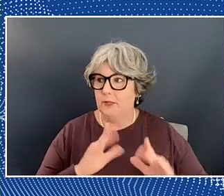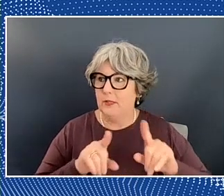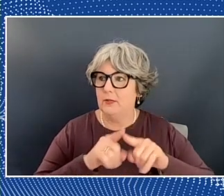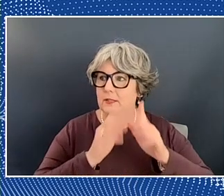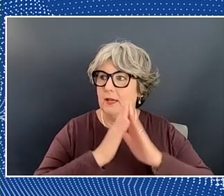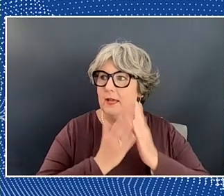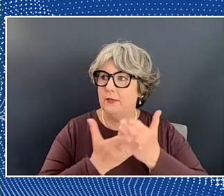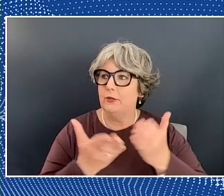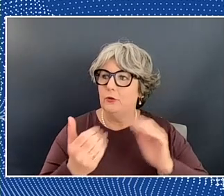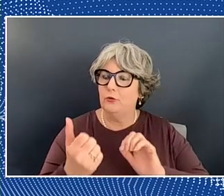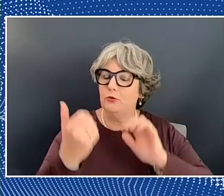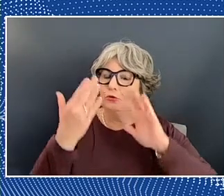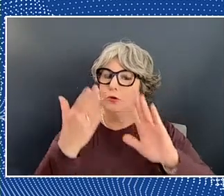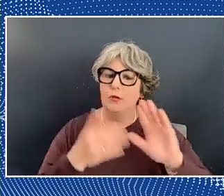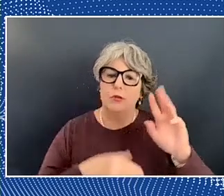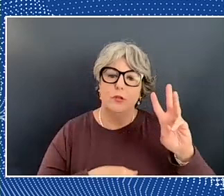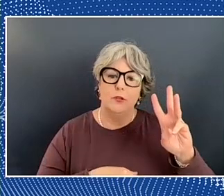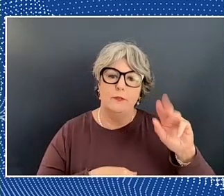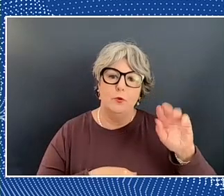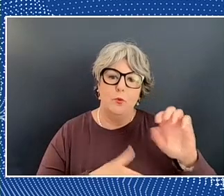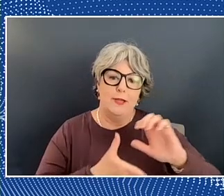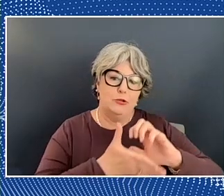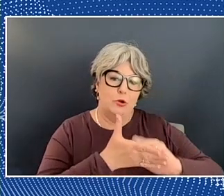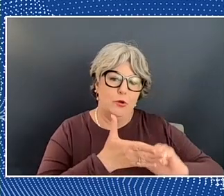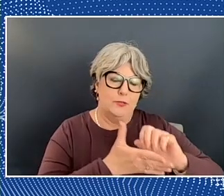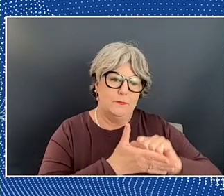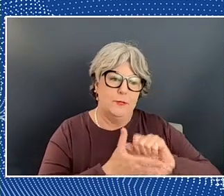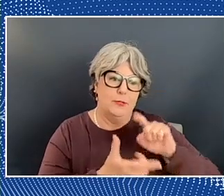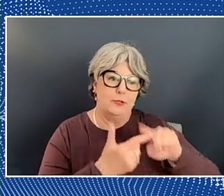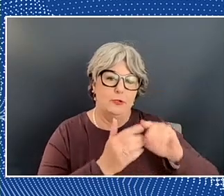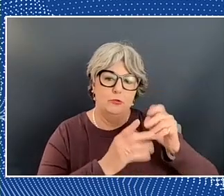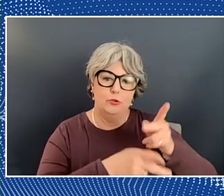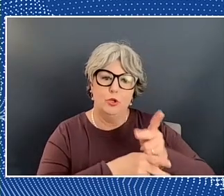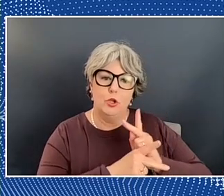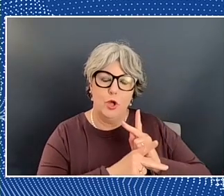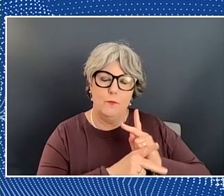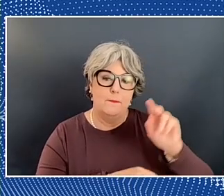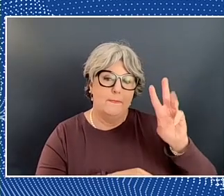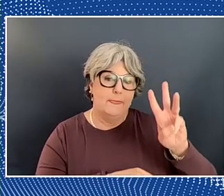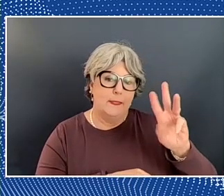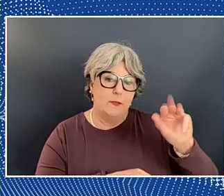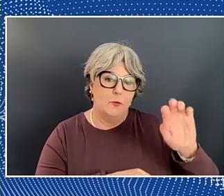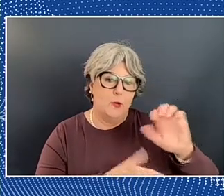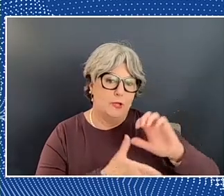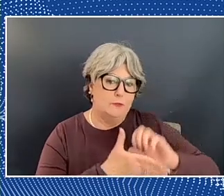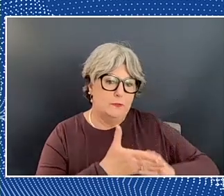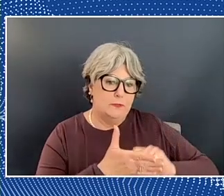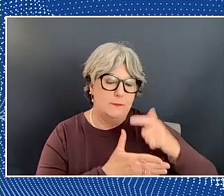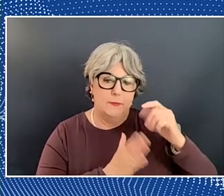address wage garnishment paid towards student loans. Wage garnishments were implemented because student loan servicers